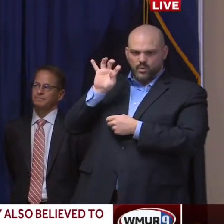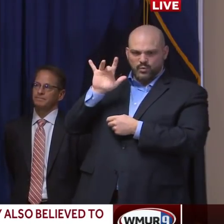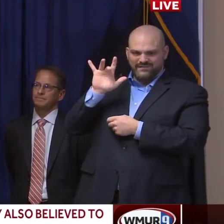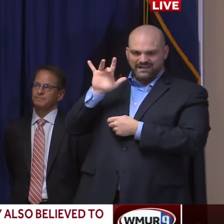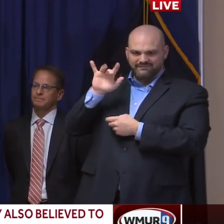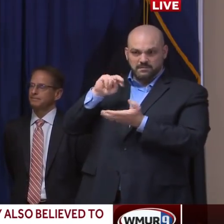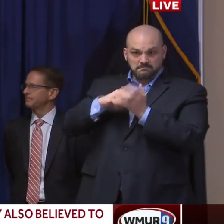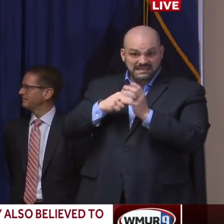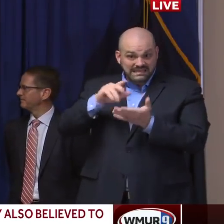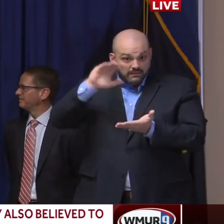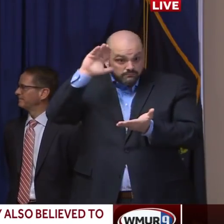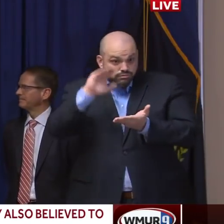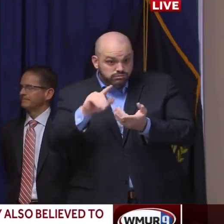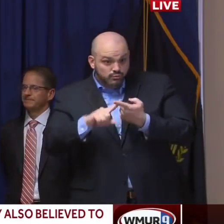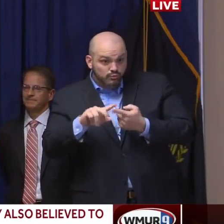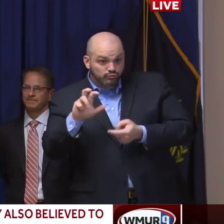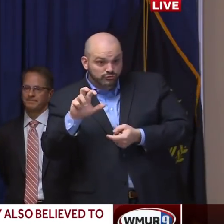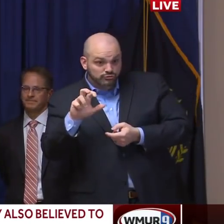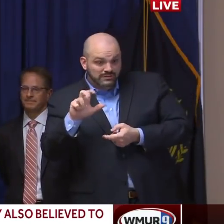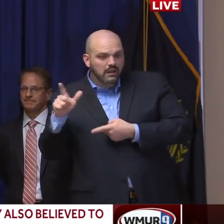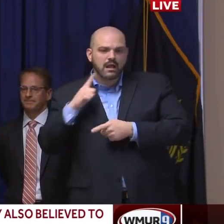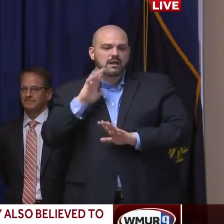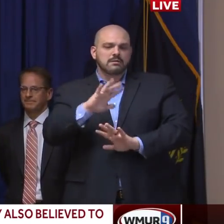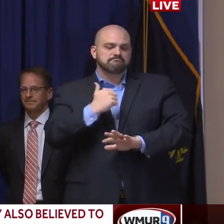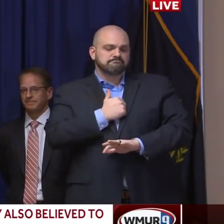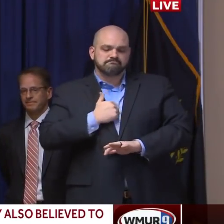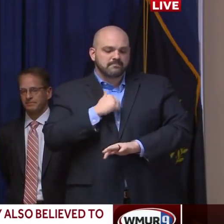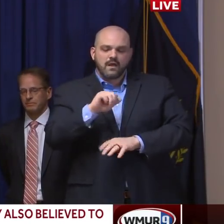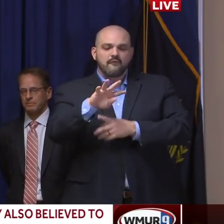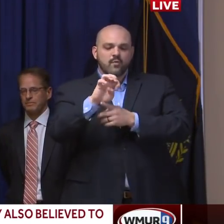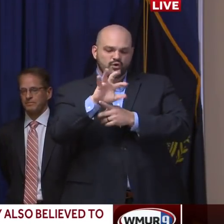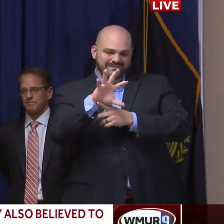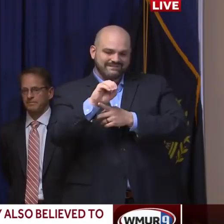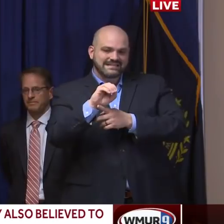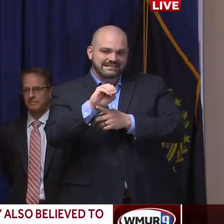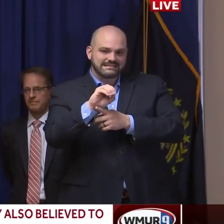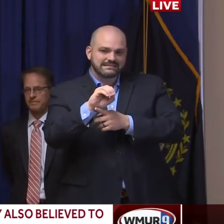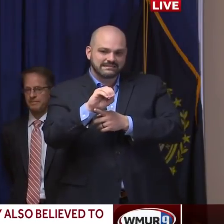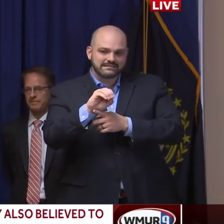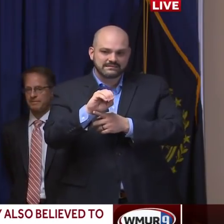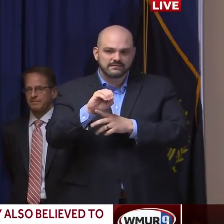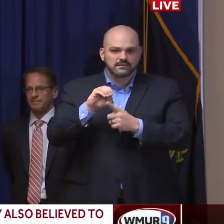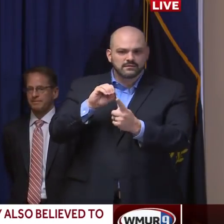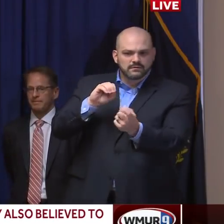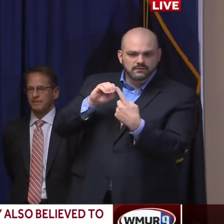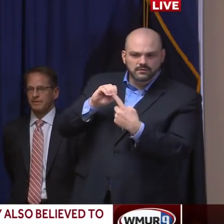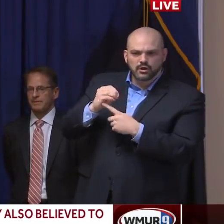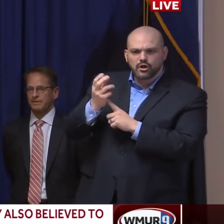IT IS DOWN FROM YESTERDAY. 425 YESTERDAY. I AM BEING TOLD IT IS 450.